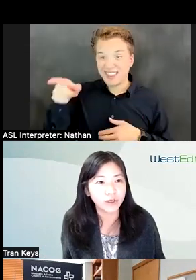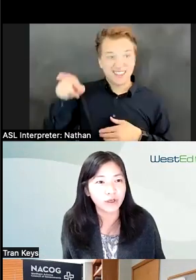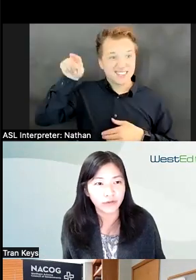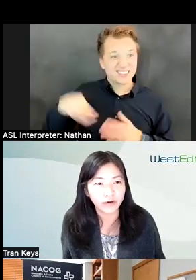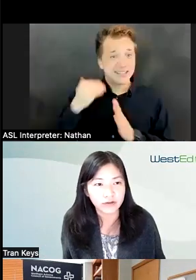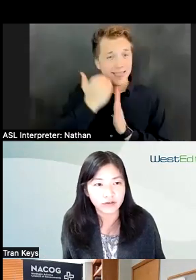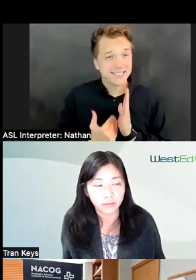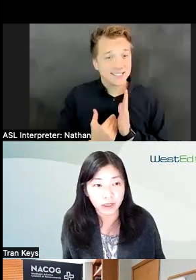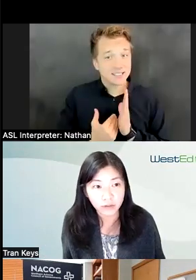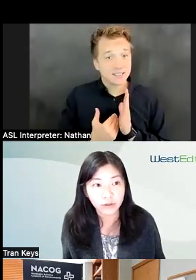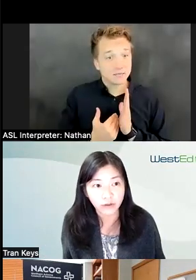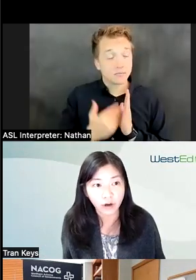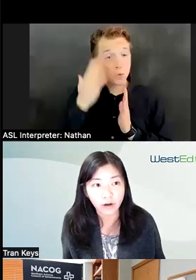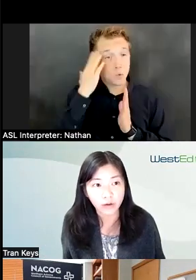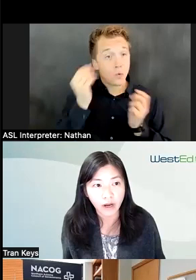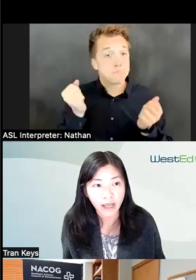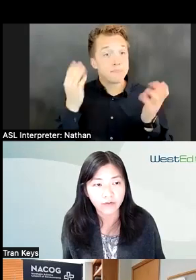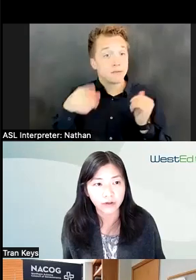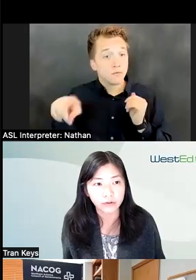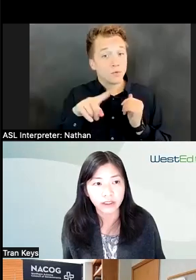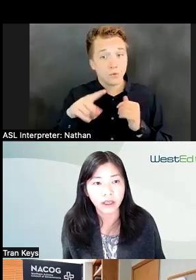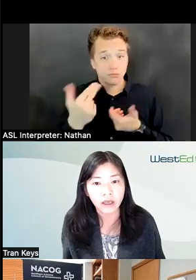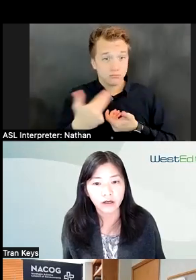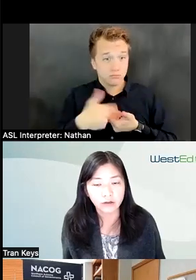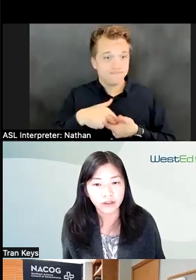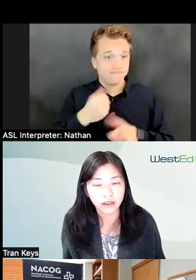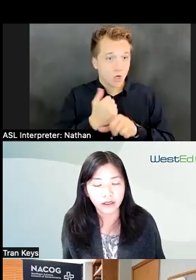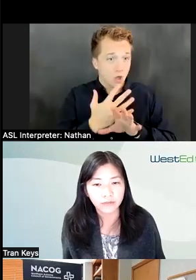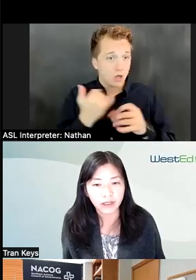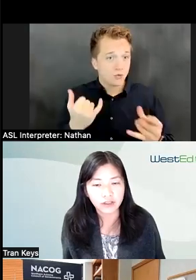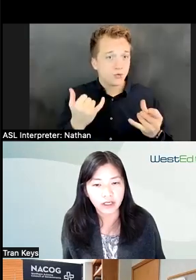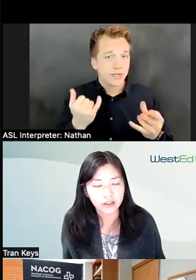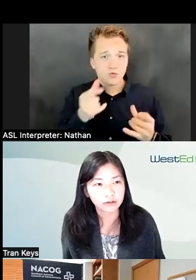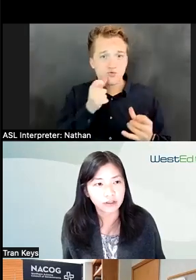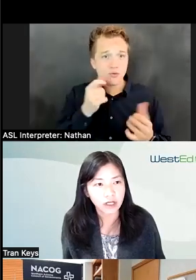We know that there are many of you on the call who have an early education, early childhood